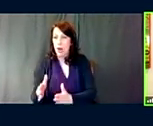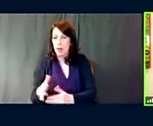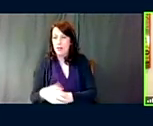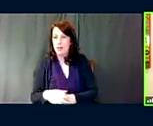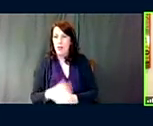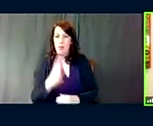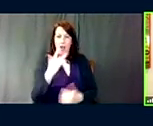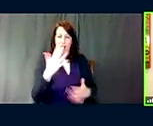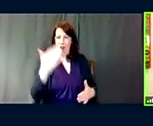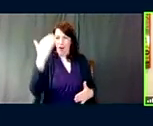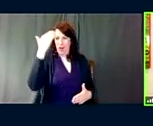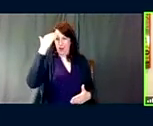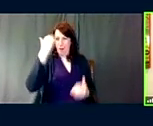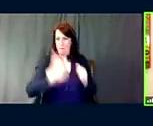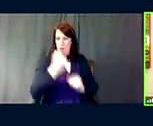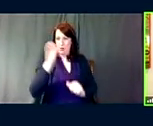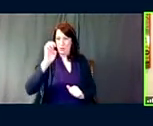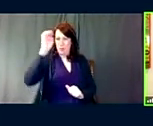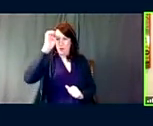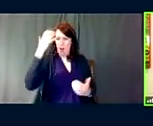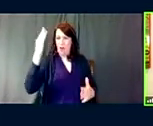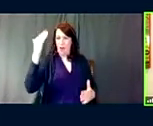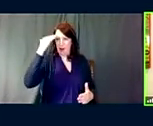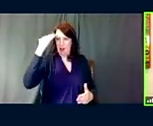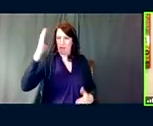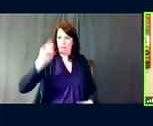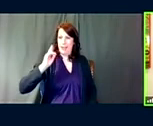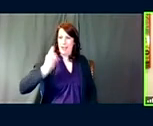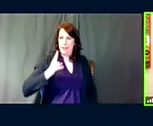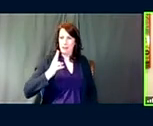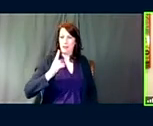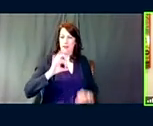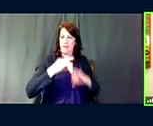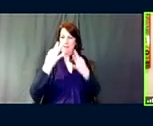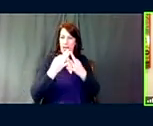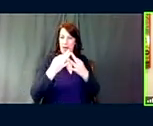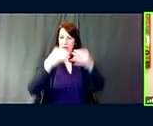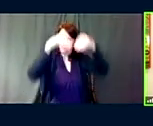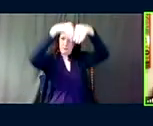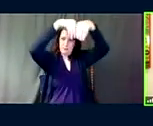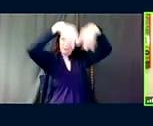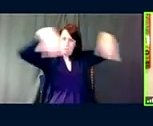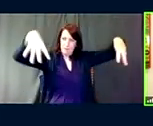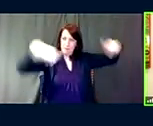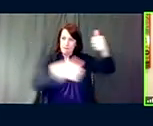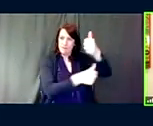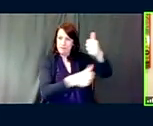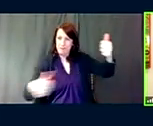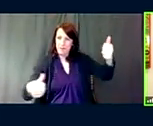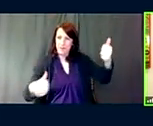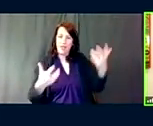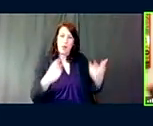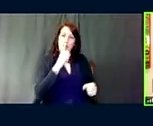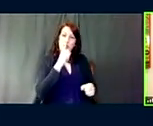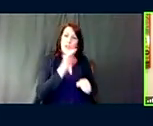SAY AFRICAN AMERICANS. AND BECAUSE THEY ALREADY KNOW, MOST EUROPEANS ALREADY KNOW FAMILY HISTORY AND STRUCTURE. THEY JUST WANT SORT OF TO